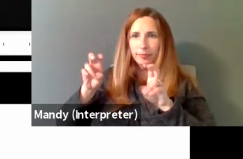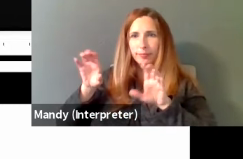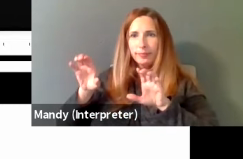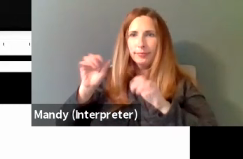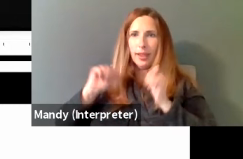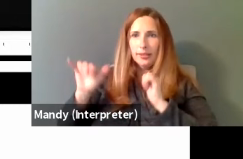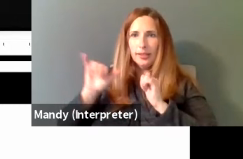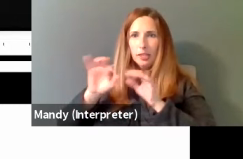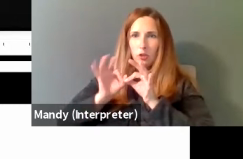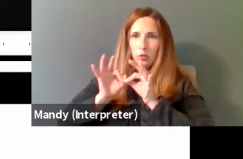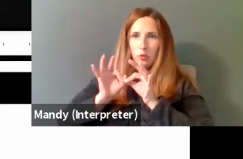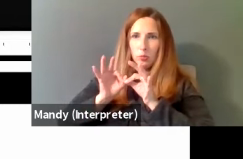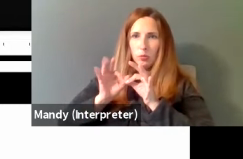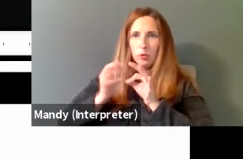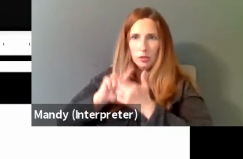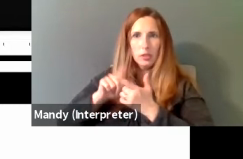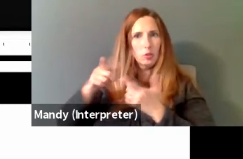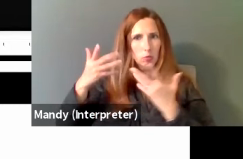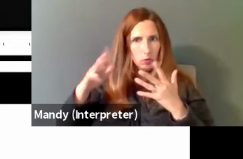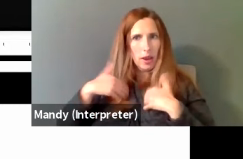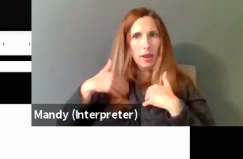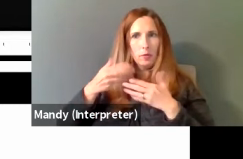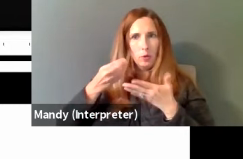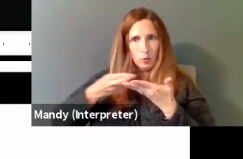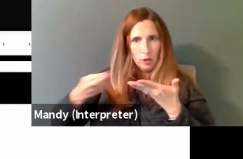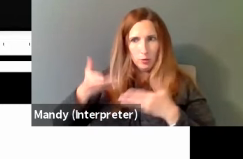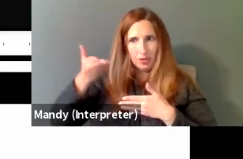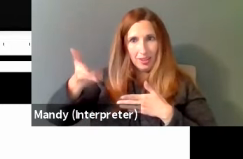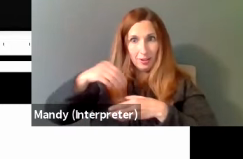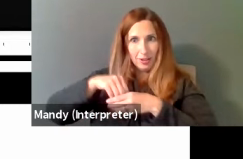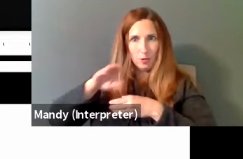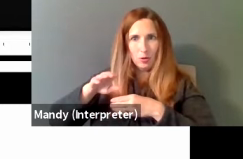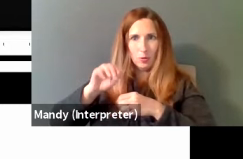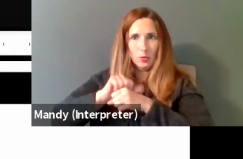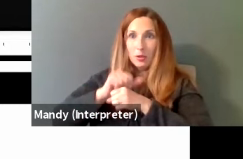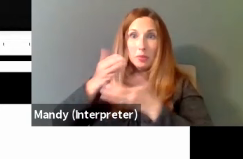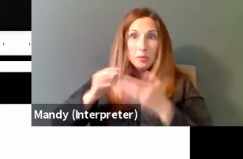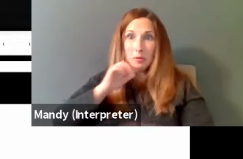You have resources in your organizations. You might not even be aware of yet that you could pull on.